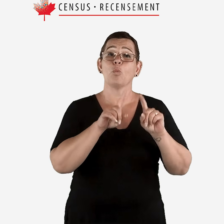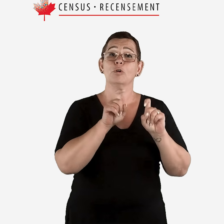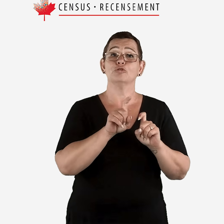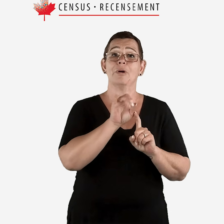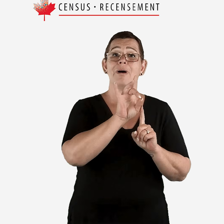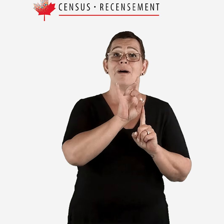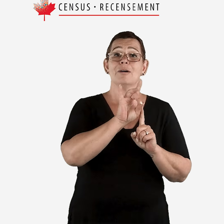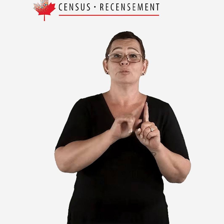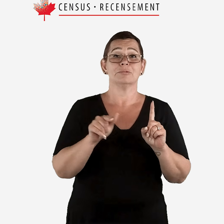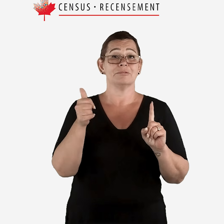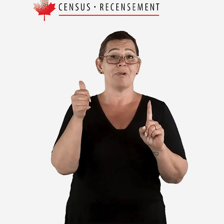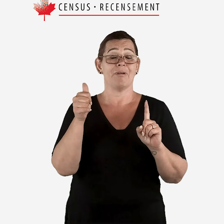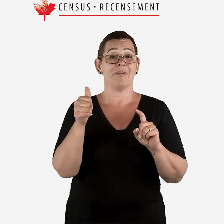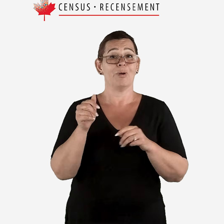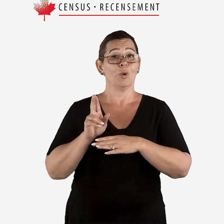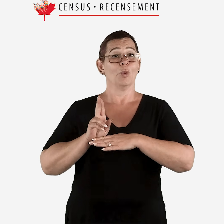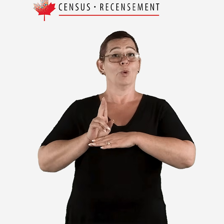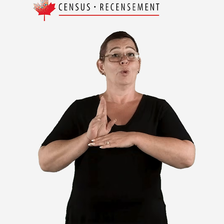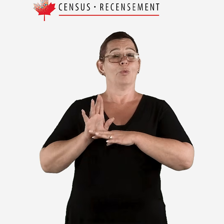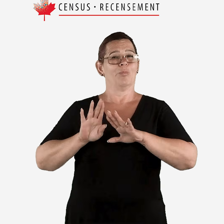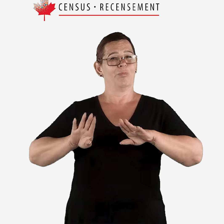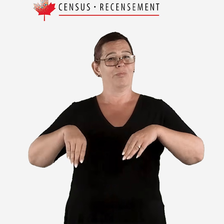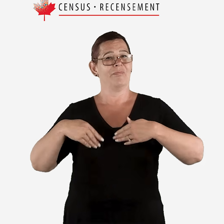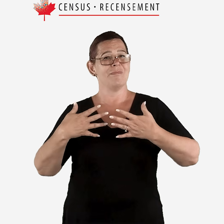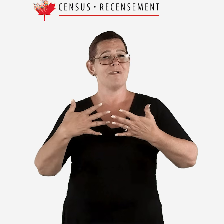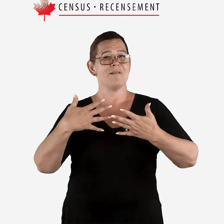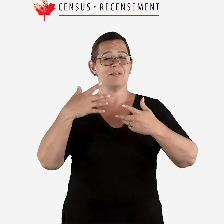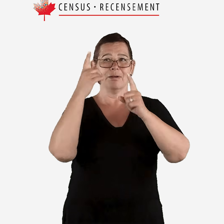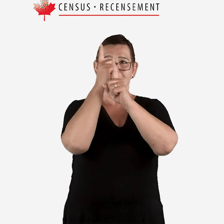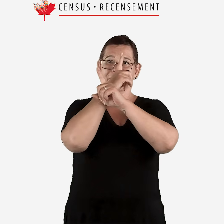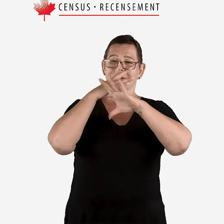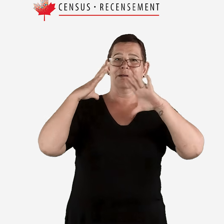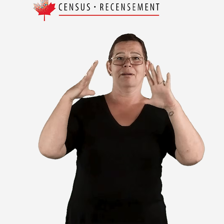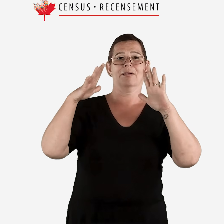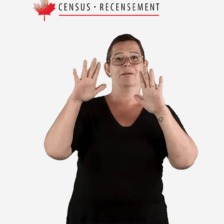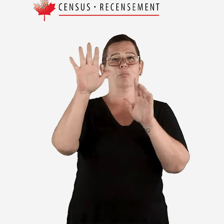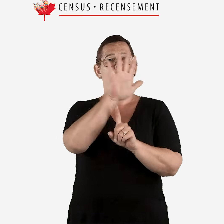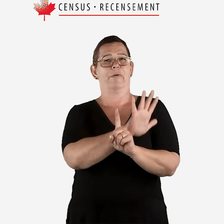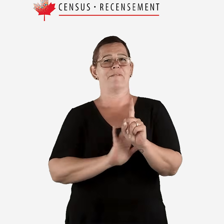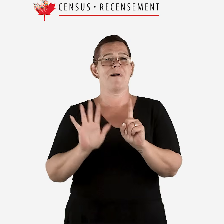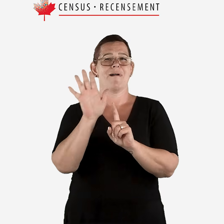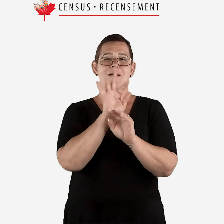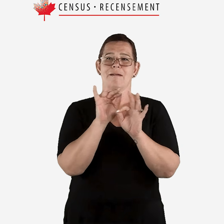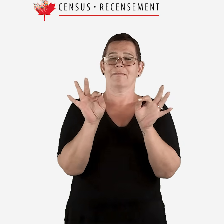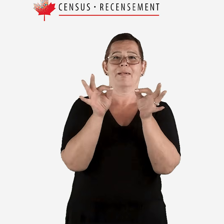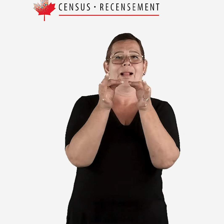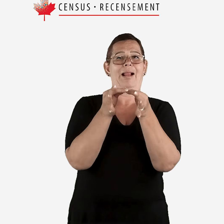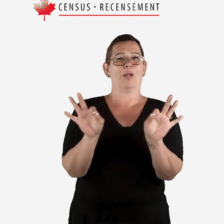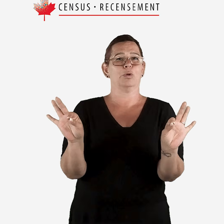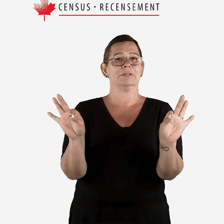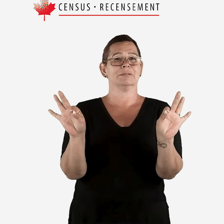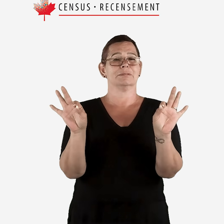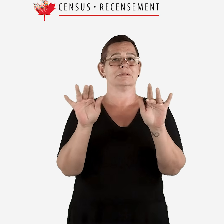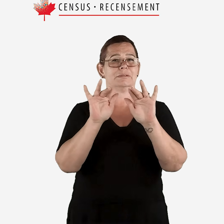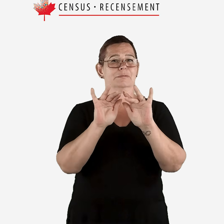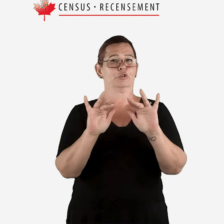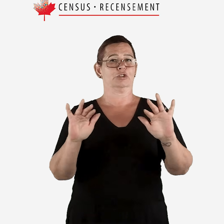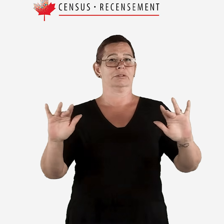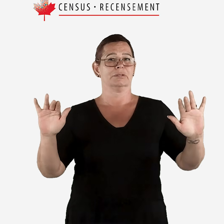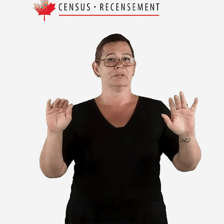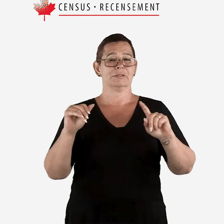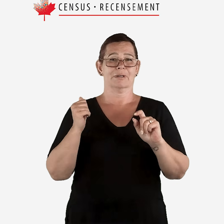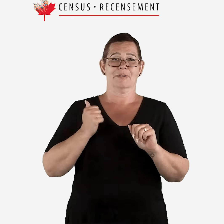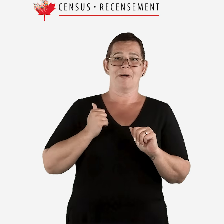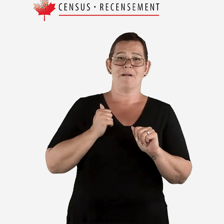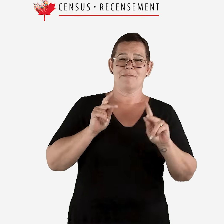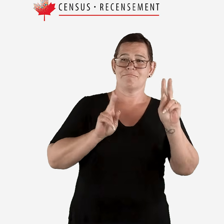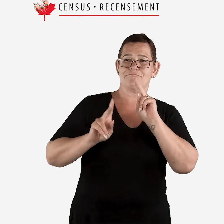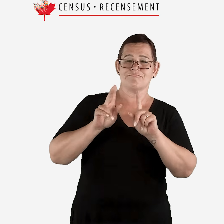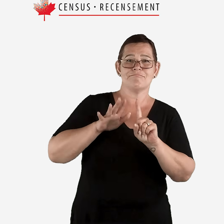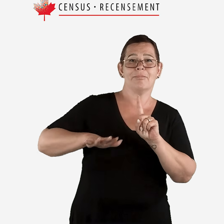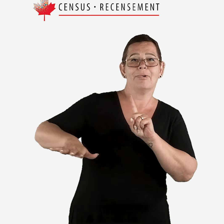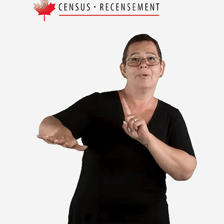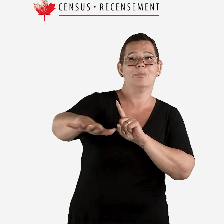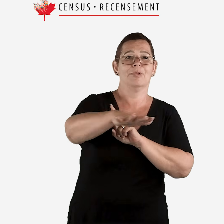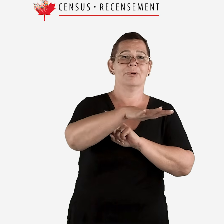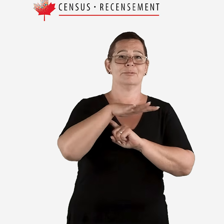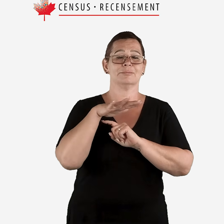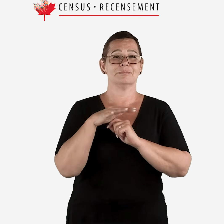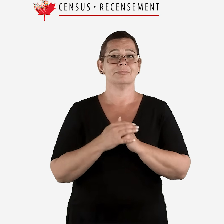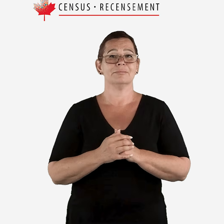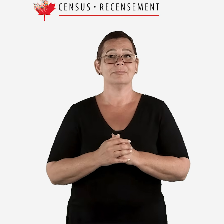Questions 8 to 10 are used to provide a profile of the linguistic diversity of Canada’s population.